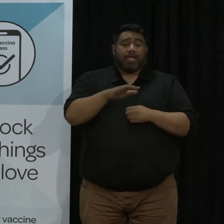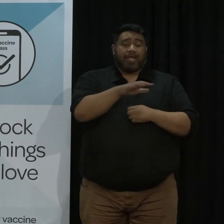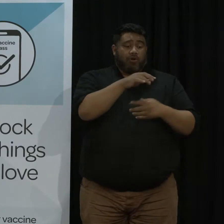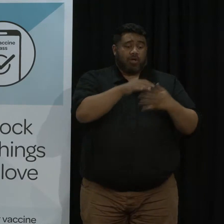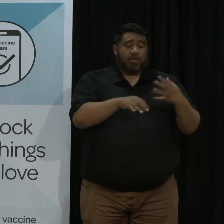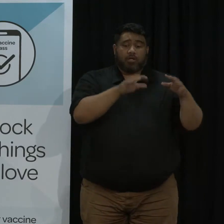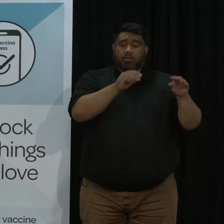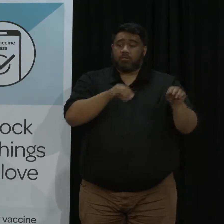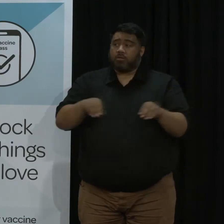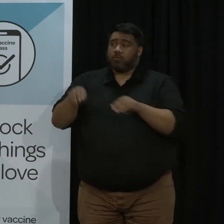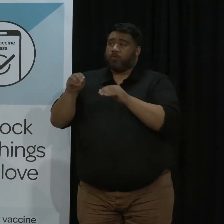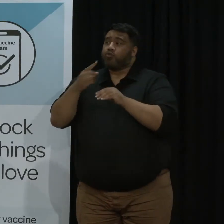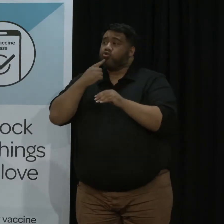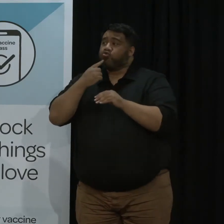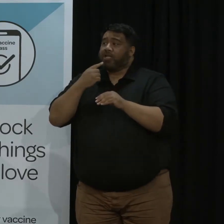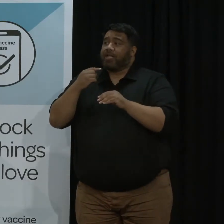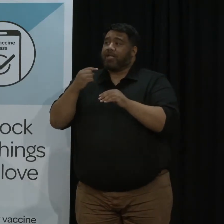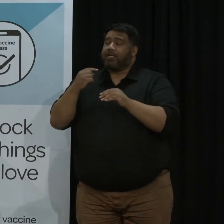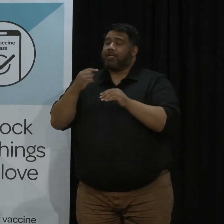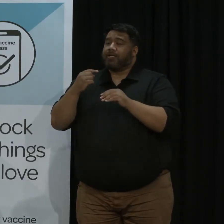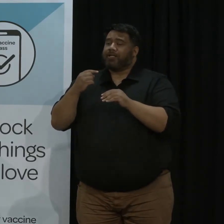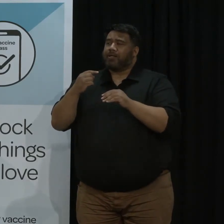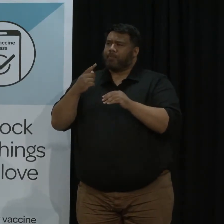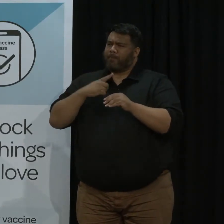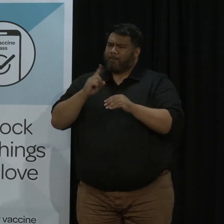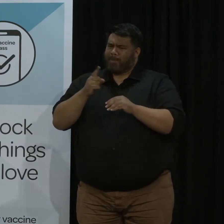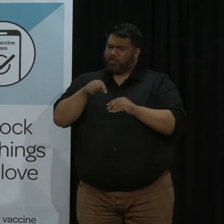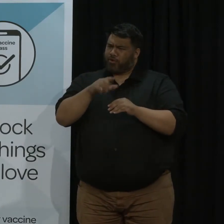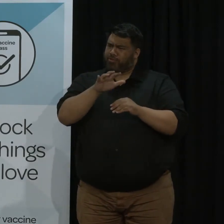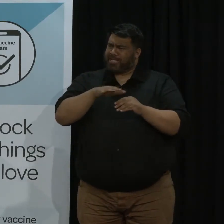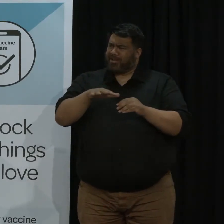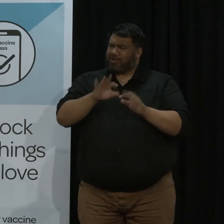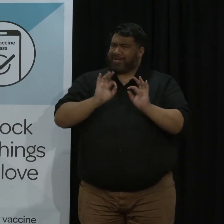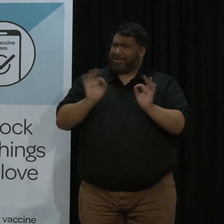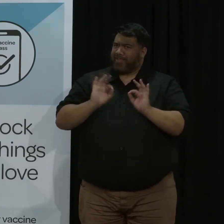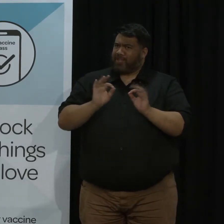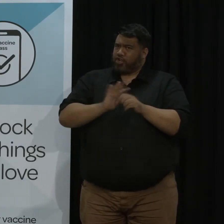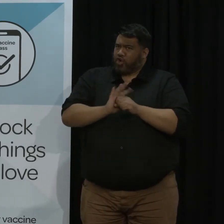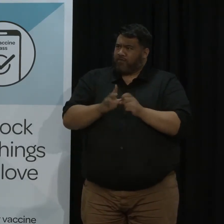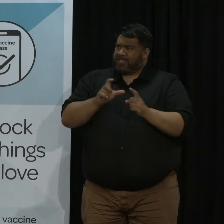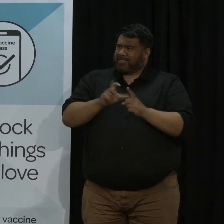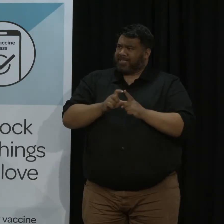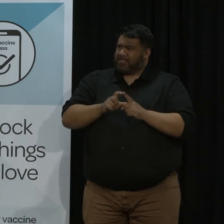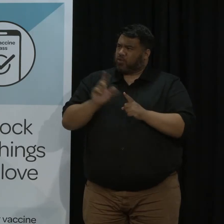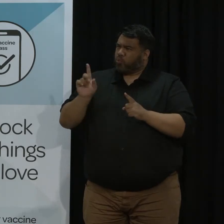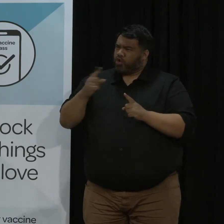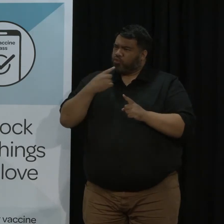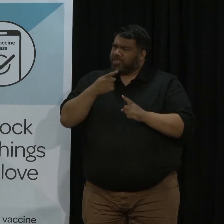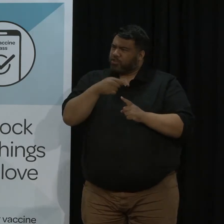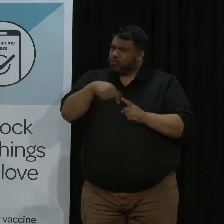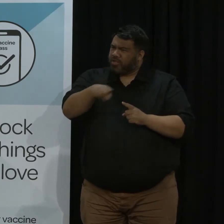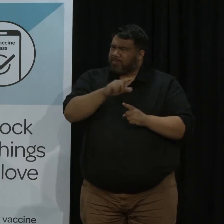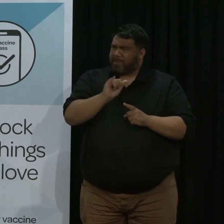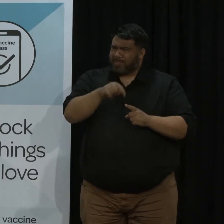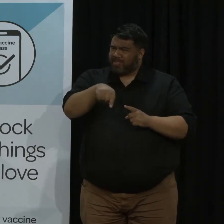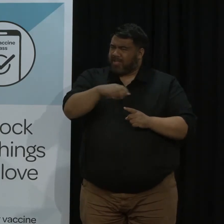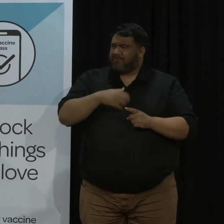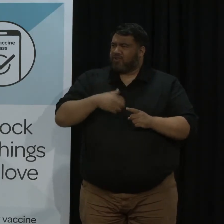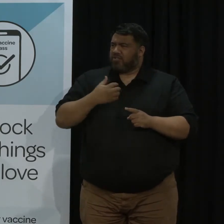they are about. The areas that are going into traffic light red have no COVID at all. Yes.